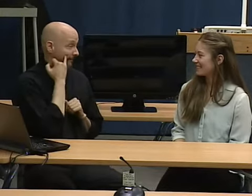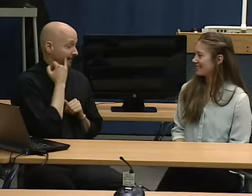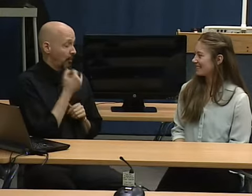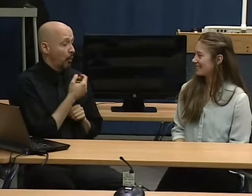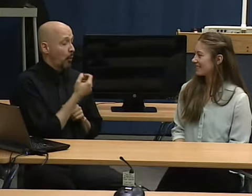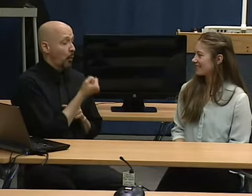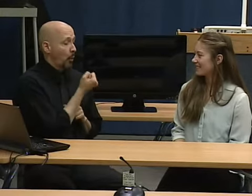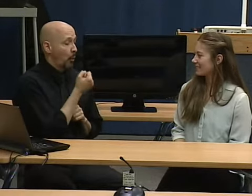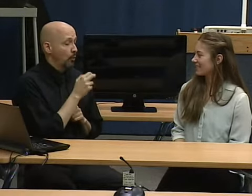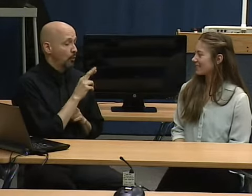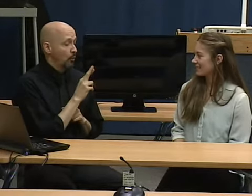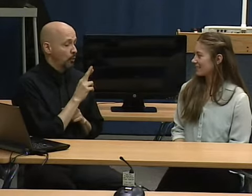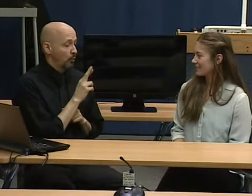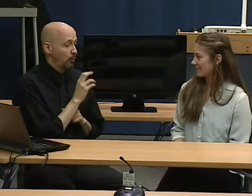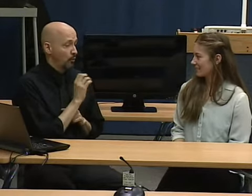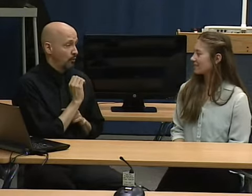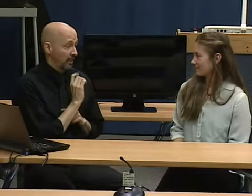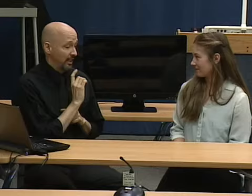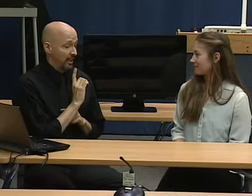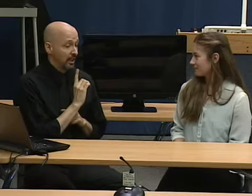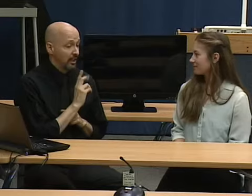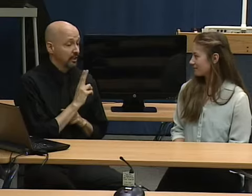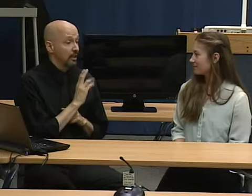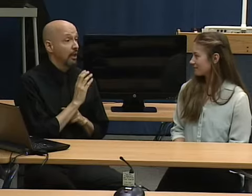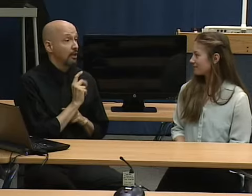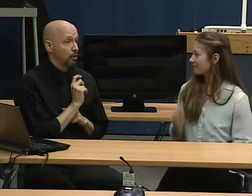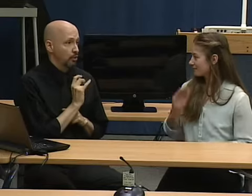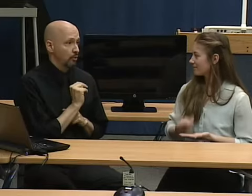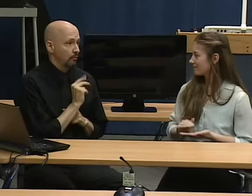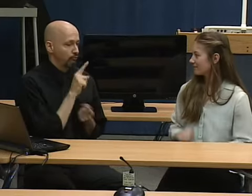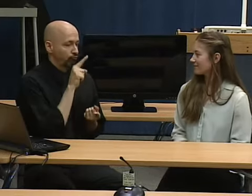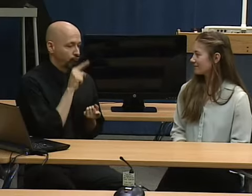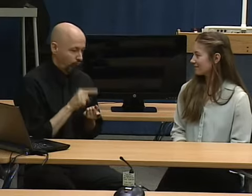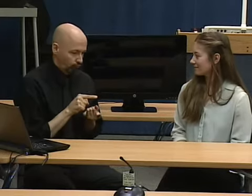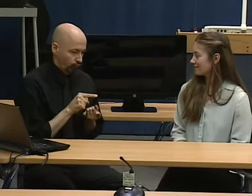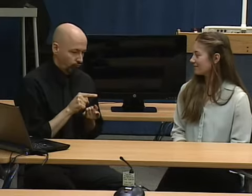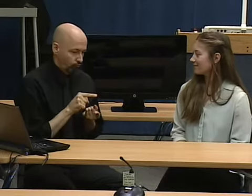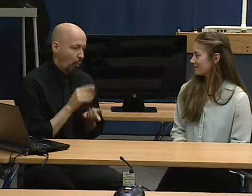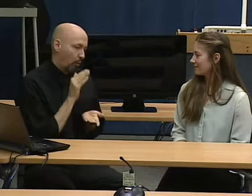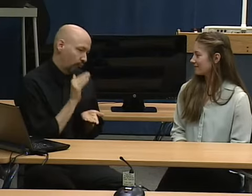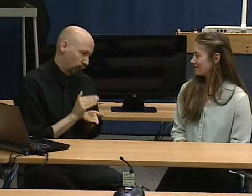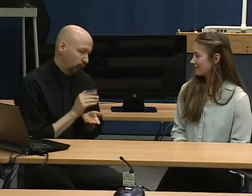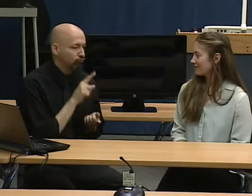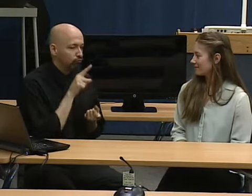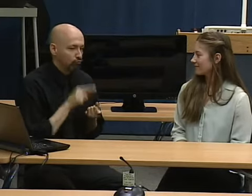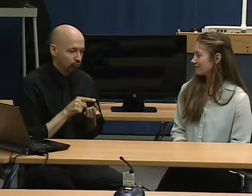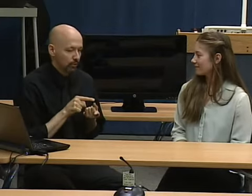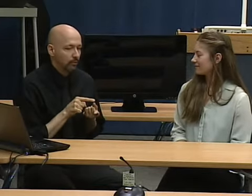She asked me if hold R-E-D-U-C-T-I-O-N "reduction" is signed like this or this--